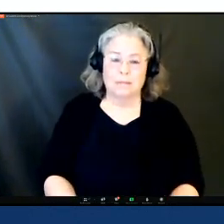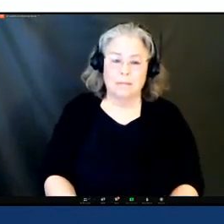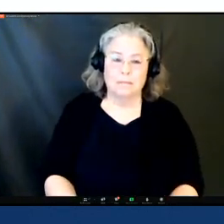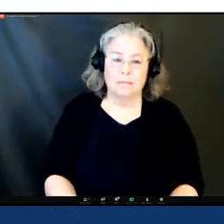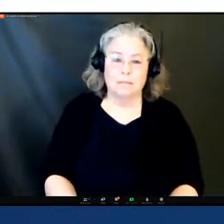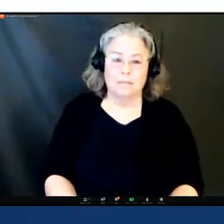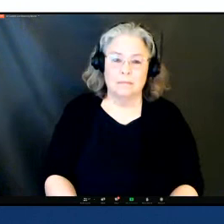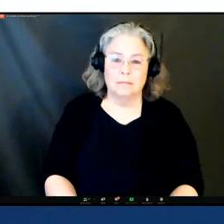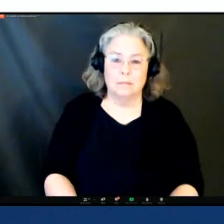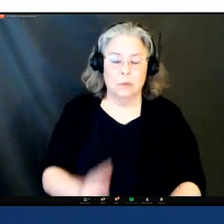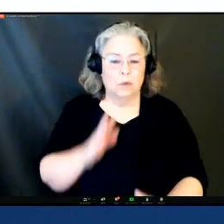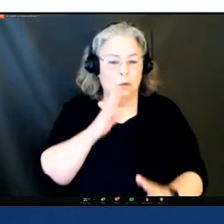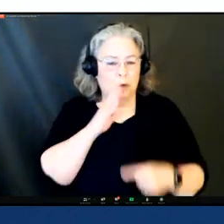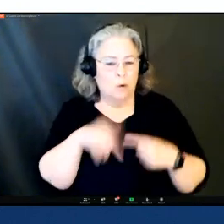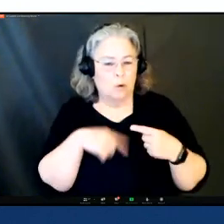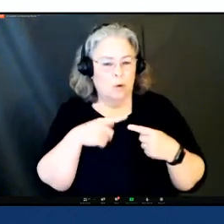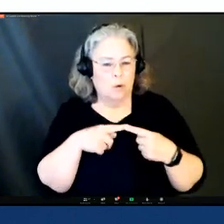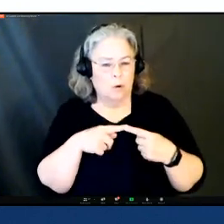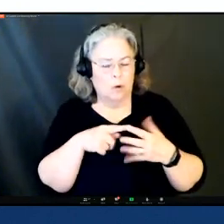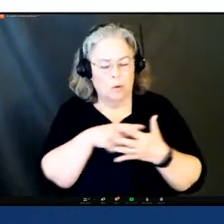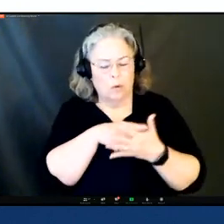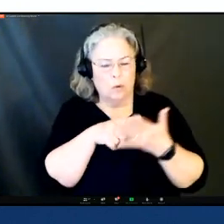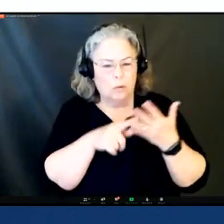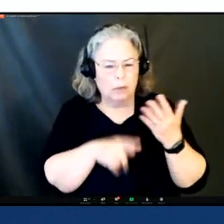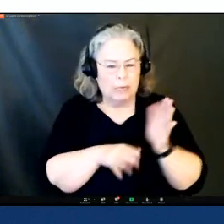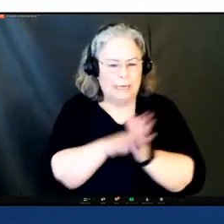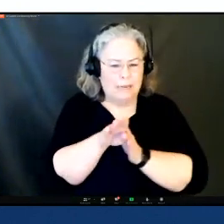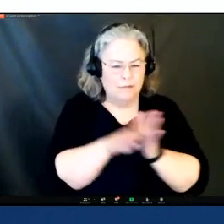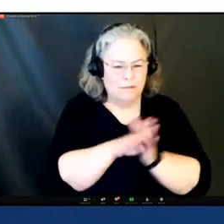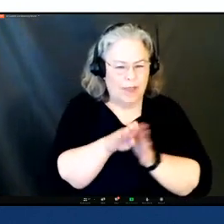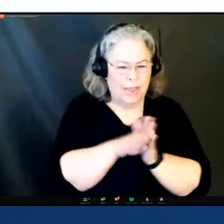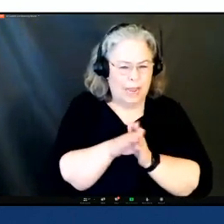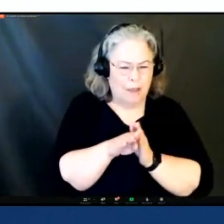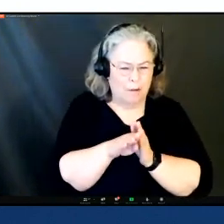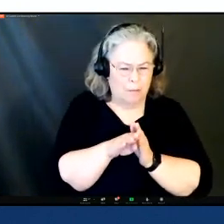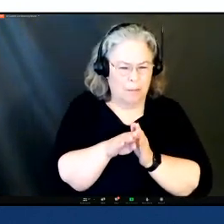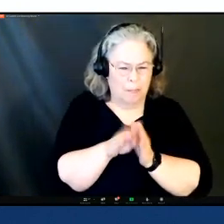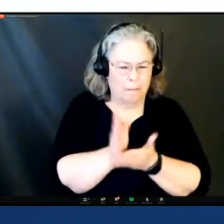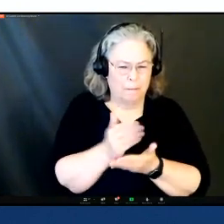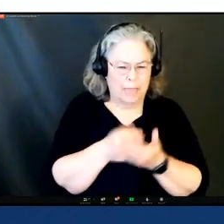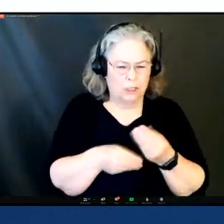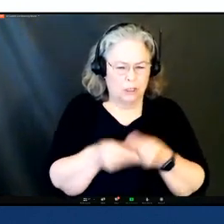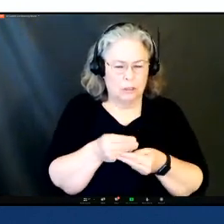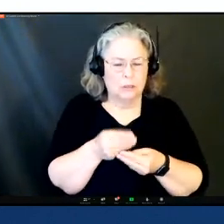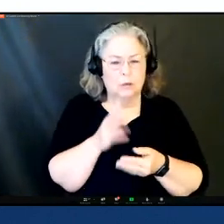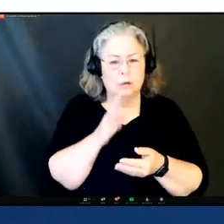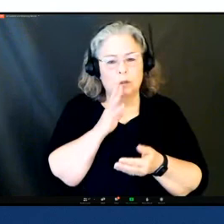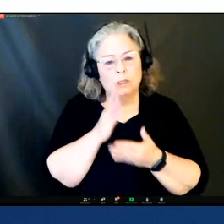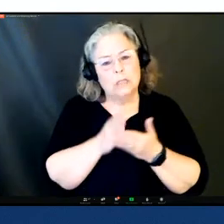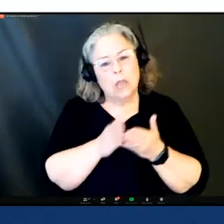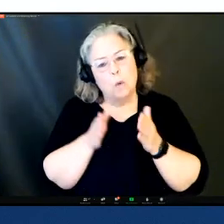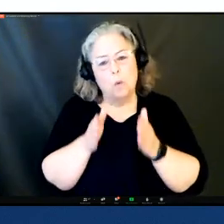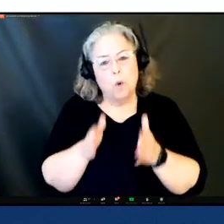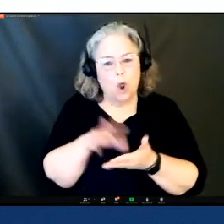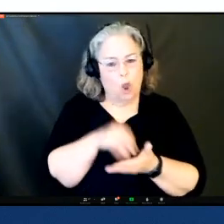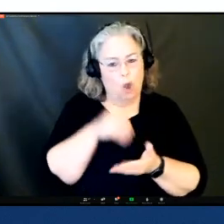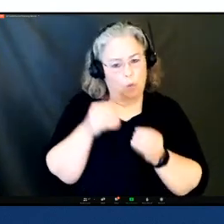Now that we've talked a little bit about what goes into developing the county's budget, I want to go over some of the ways that you can learn more about the budget.